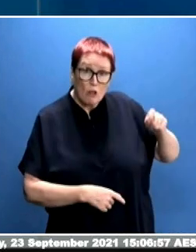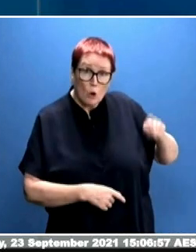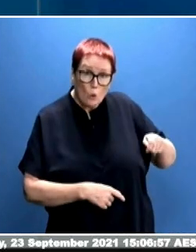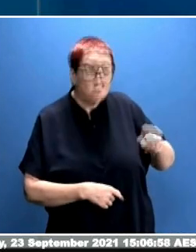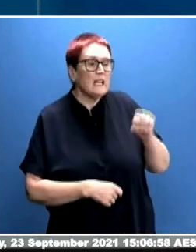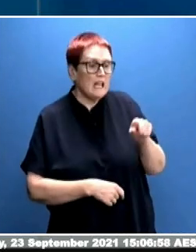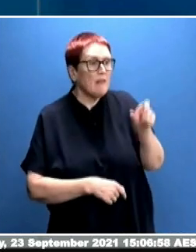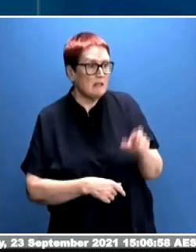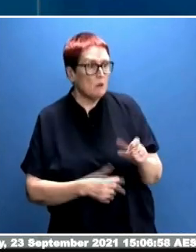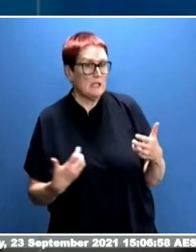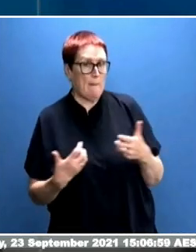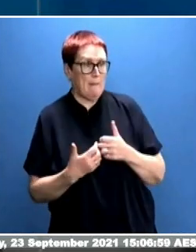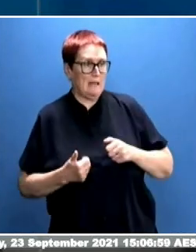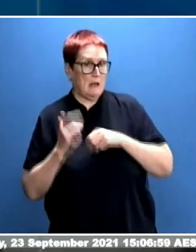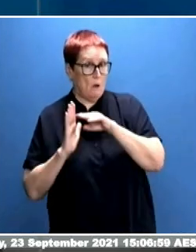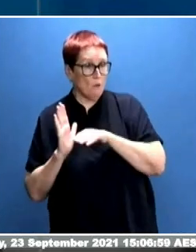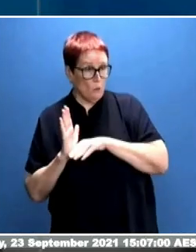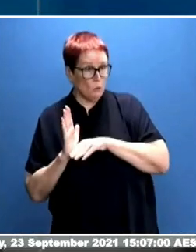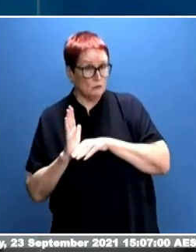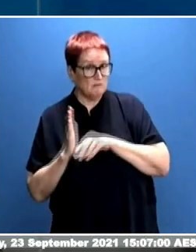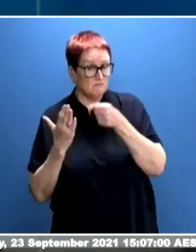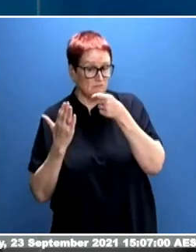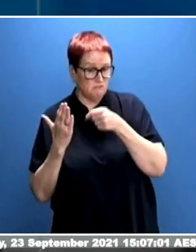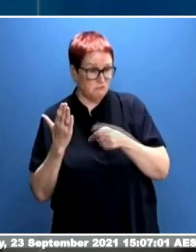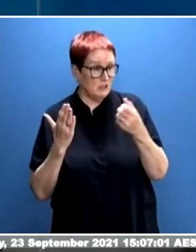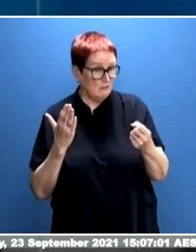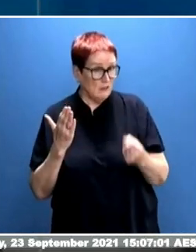Is it something that the Department has to provide evidence of,